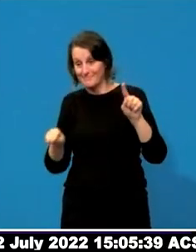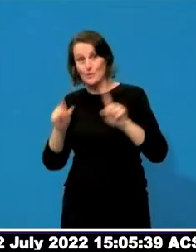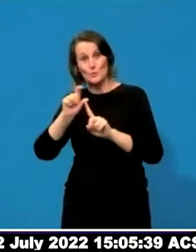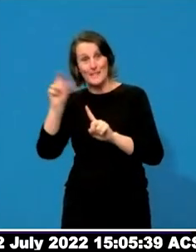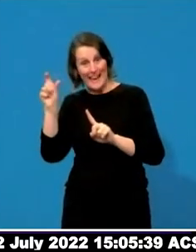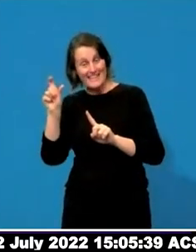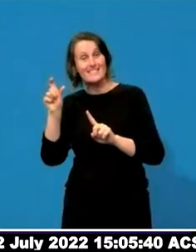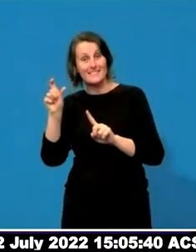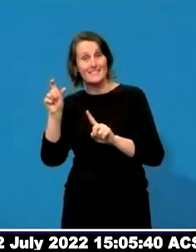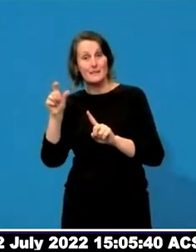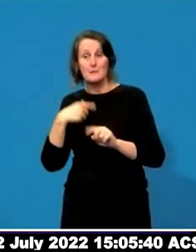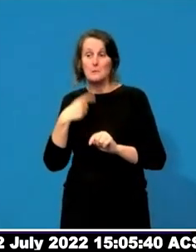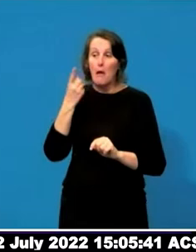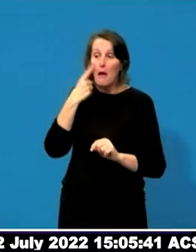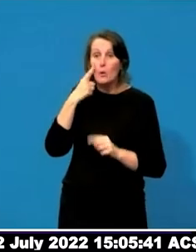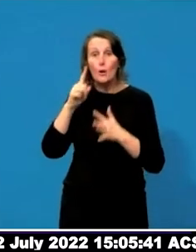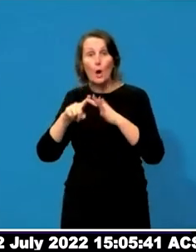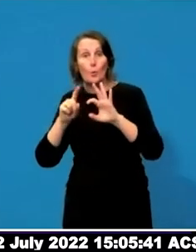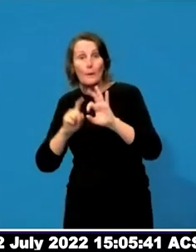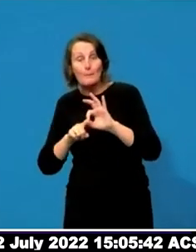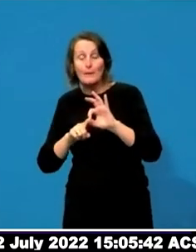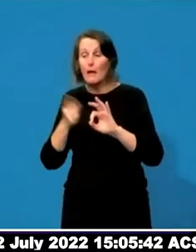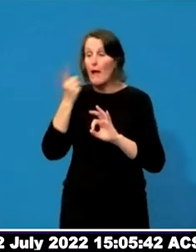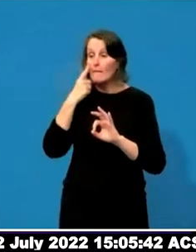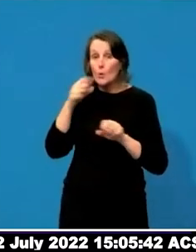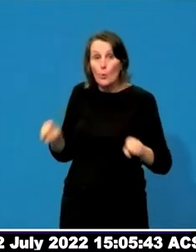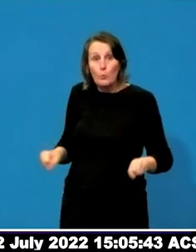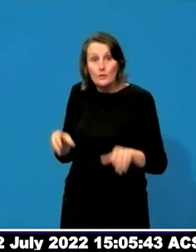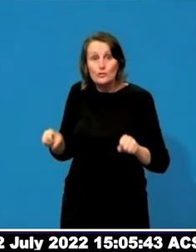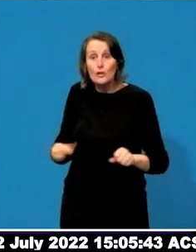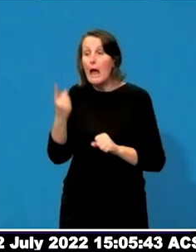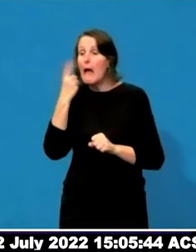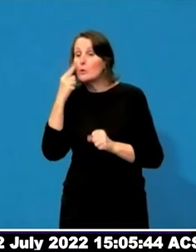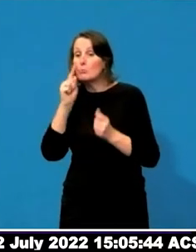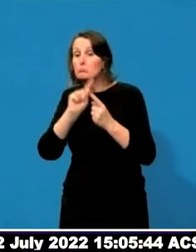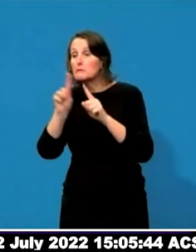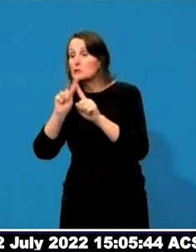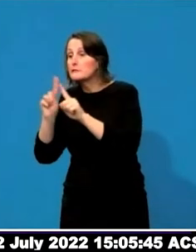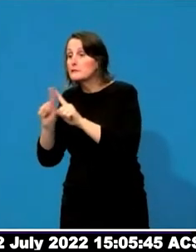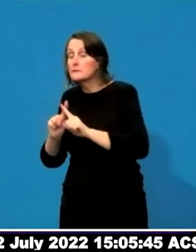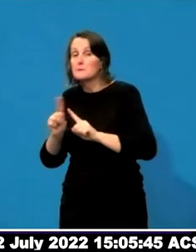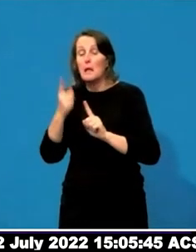to come and trial equipment, to look through the mobility stores, things that they don't have access to in those communities.